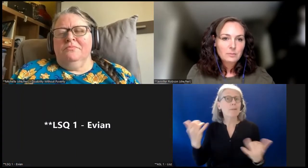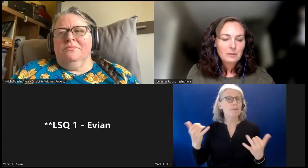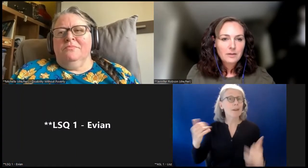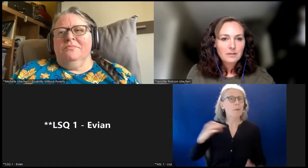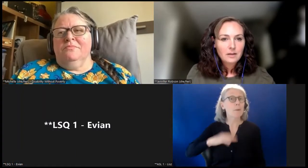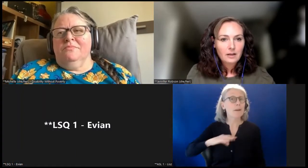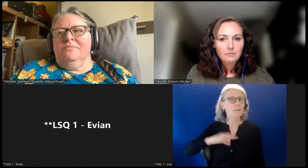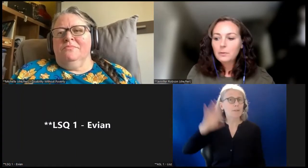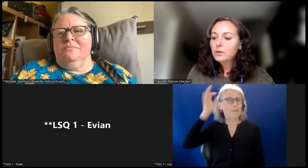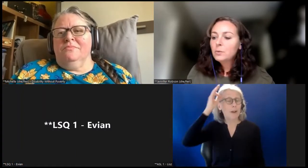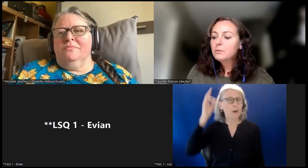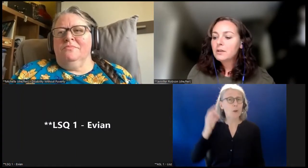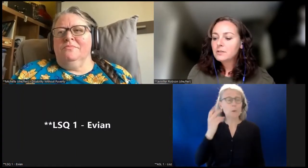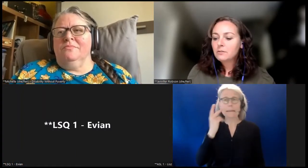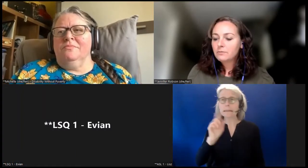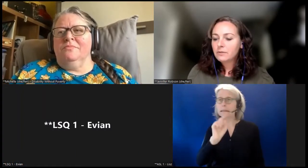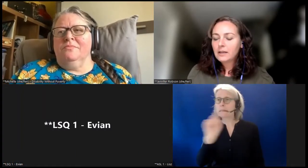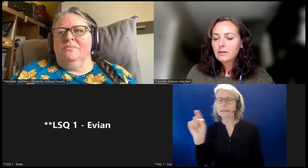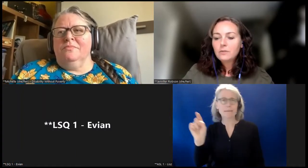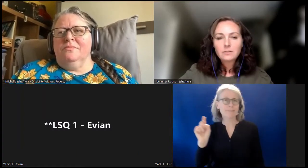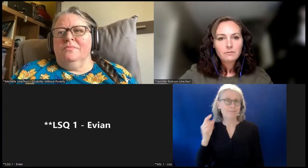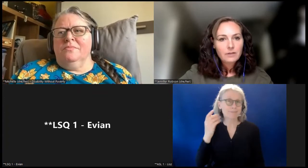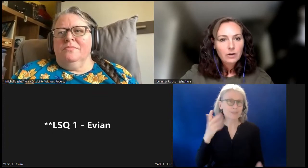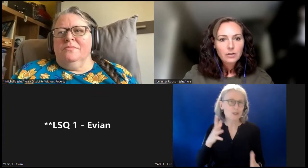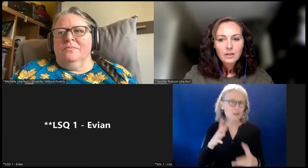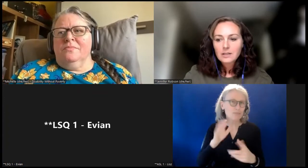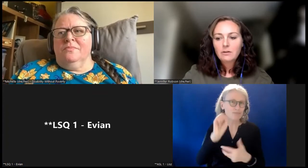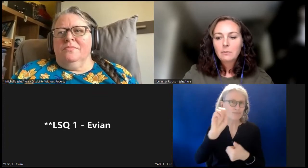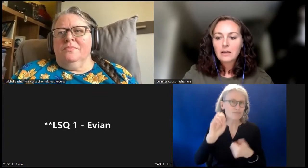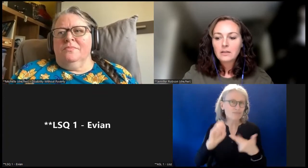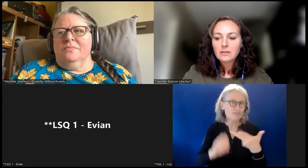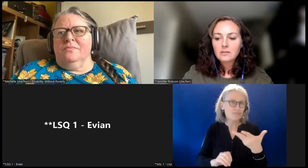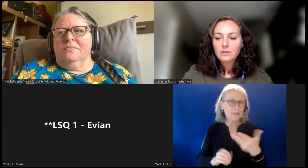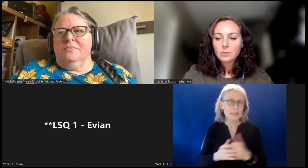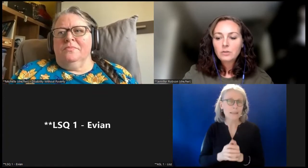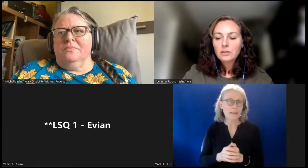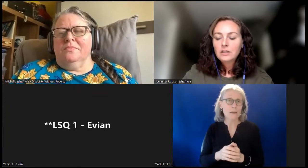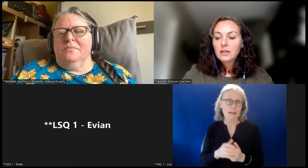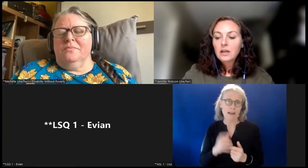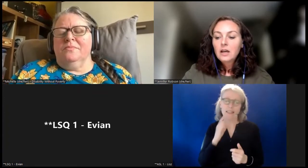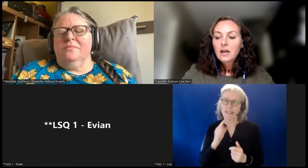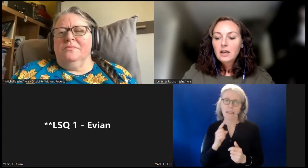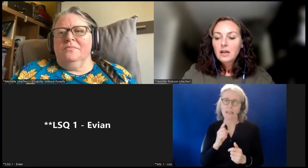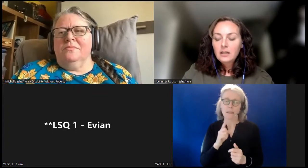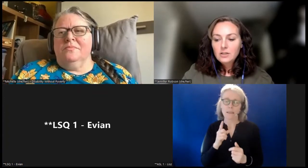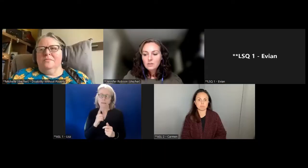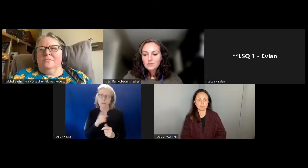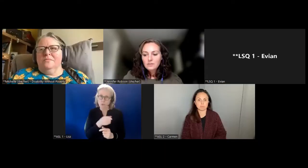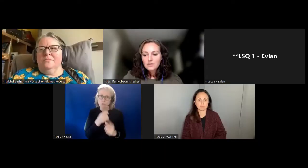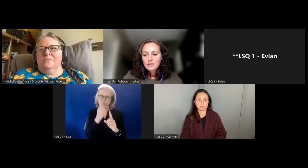MIGHT BE FAMILIAR WITH. AS YOU LAID OUT, THERE'S A VERY GOOD CASE FOR MAKING THIS INDIVIDUAL